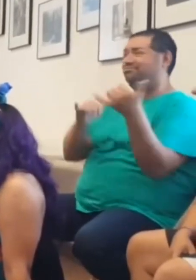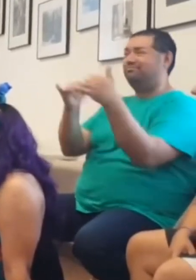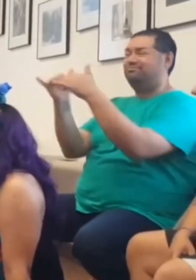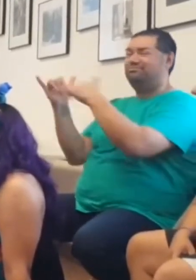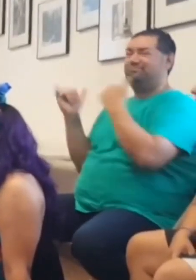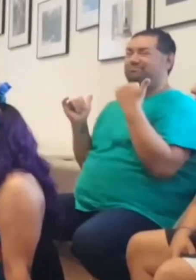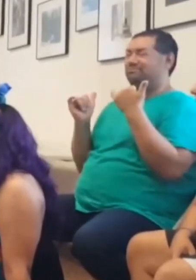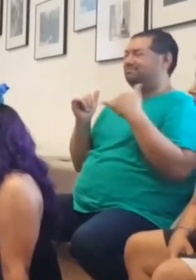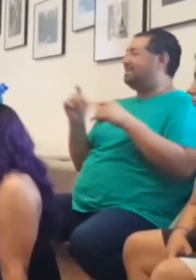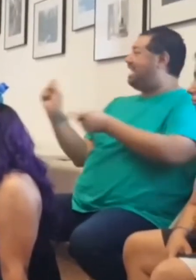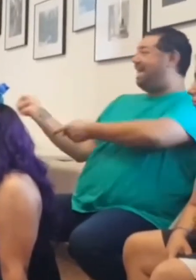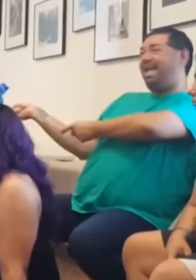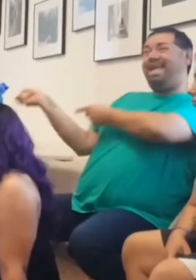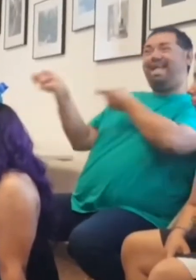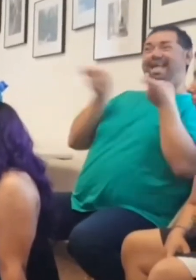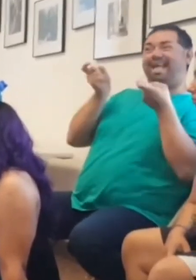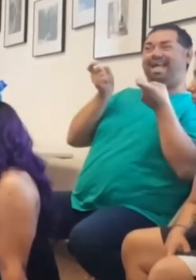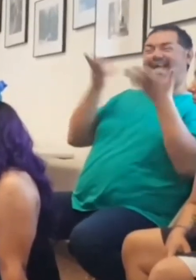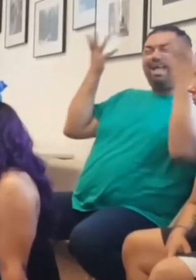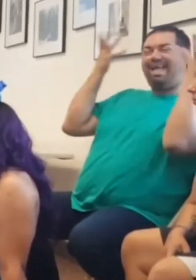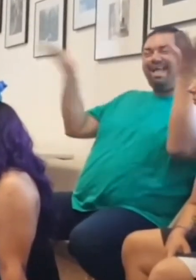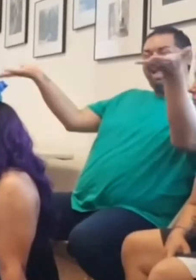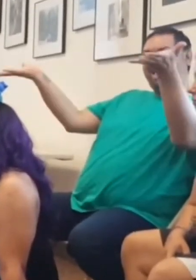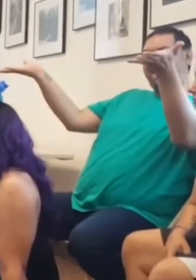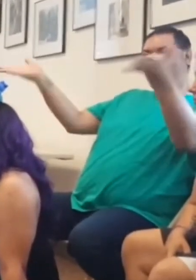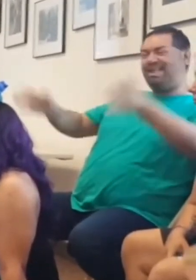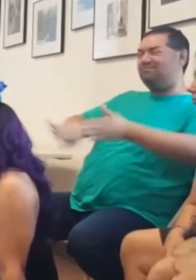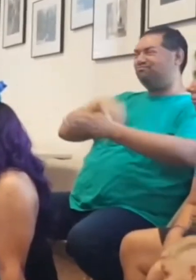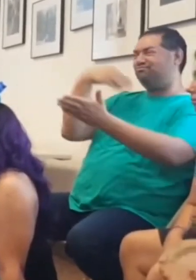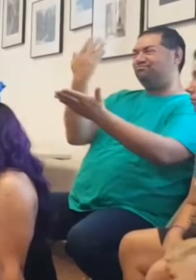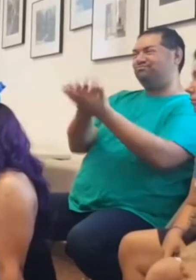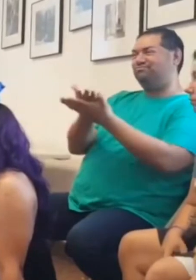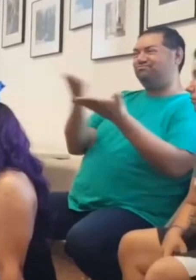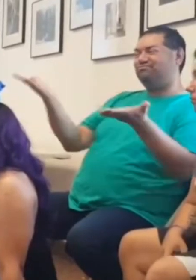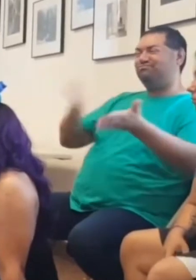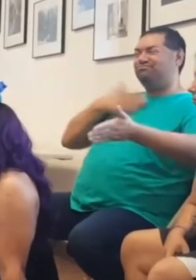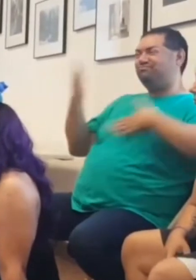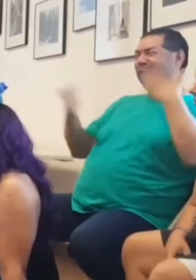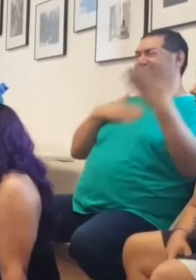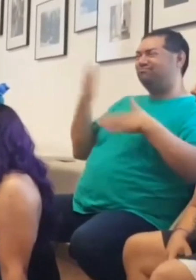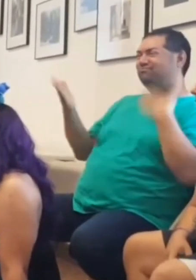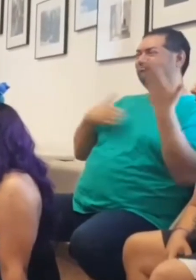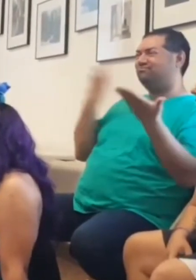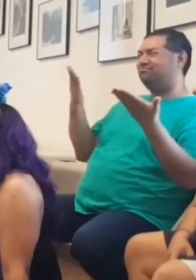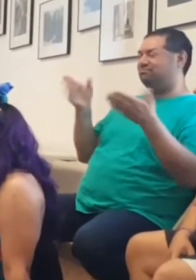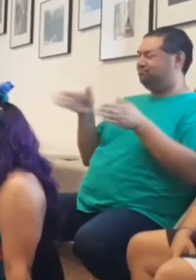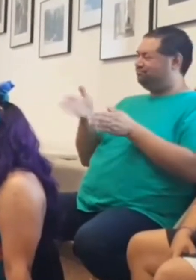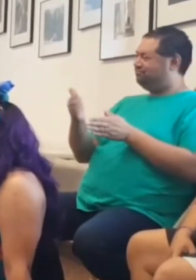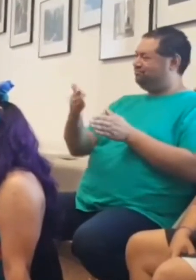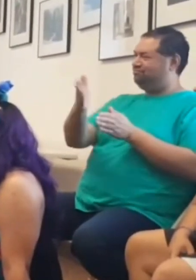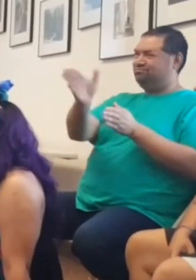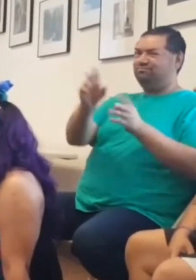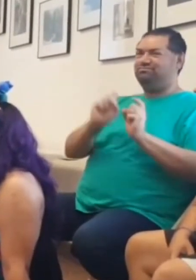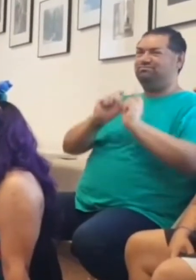"Here I come," said the rainbow fish. And happy as a splash, he swam off to join his friends.